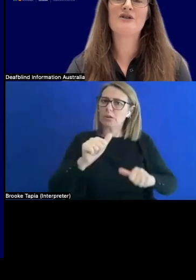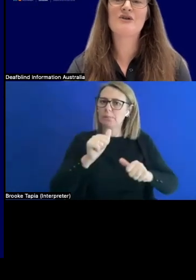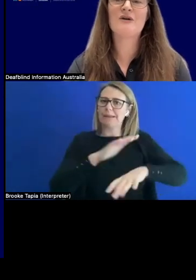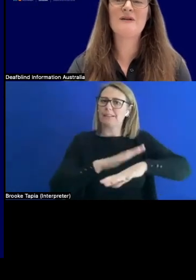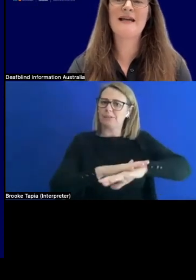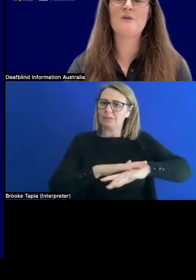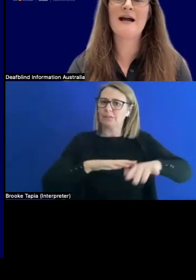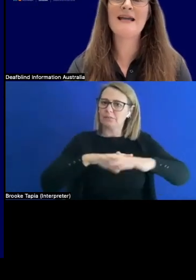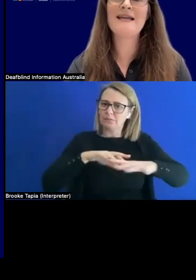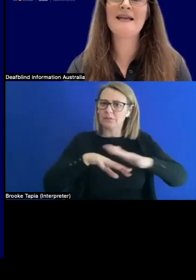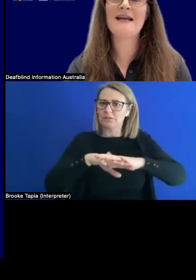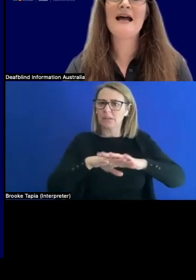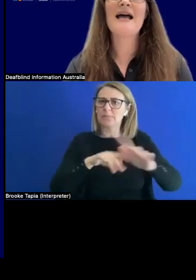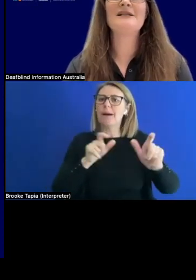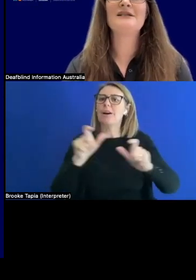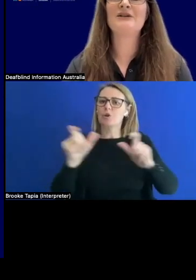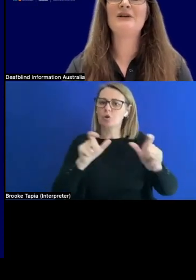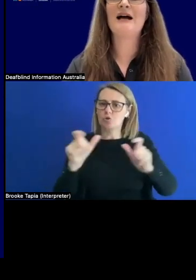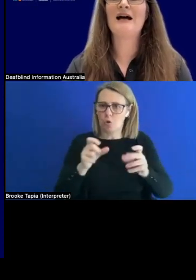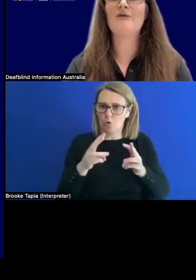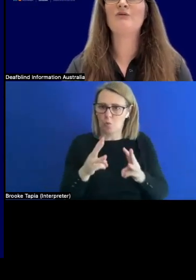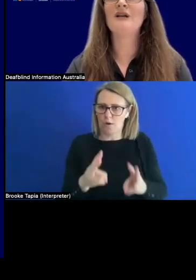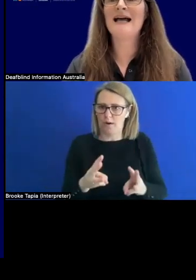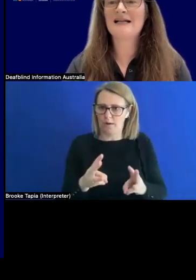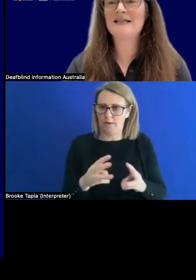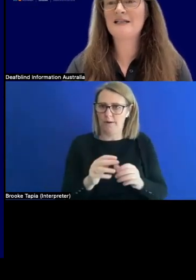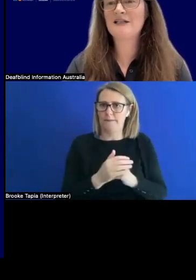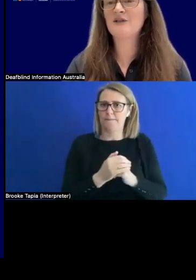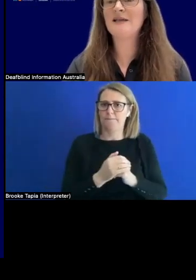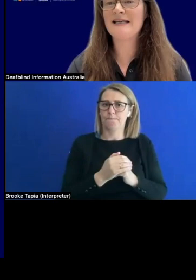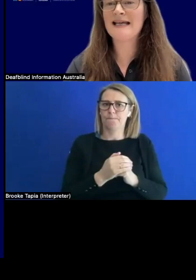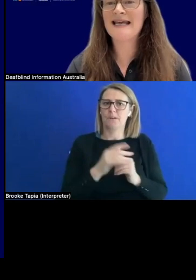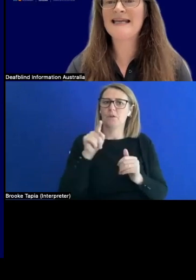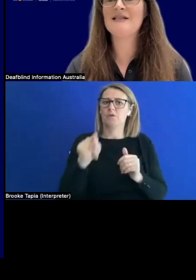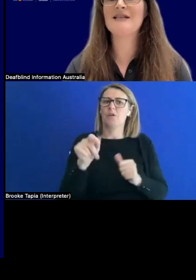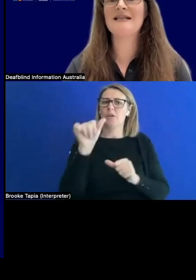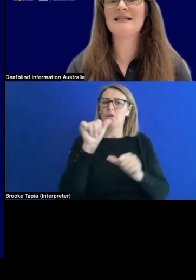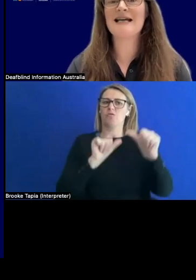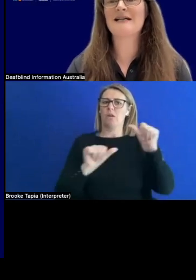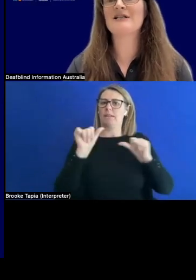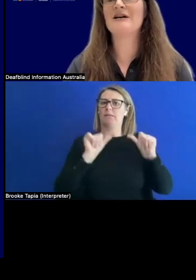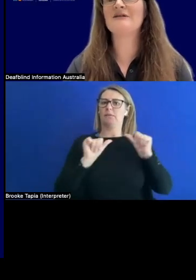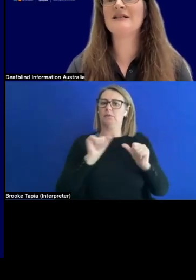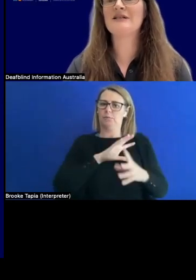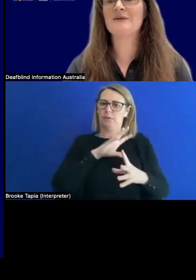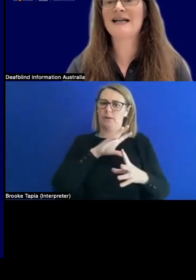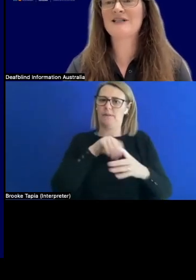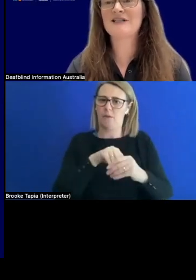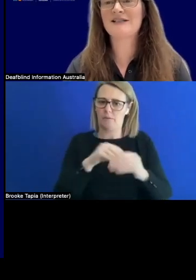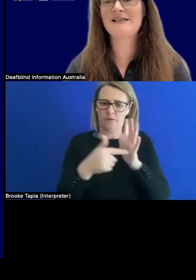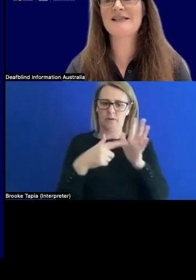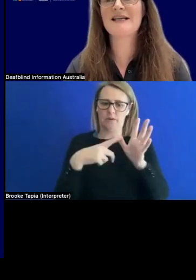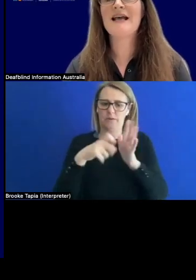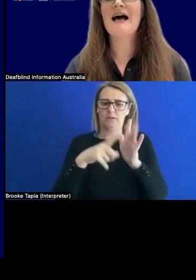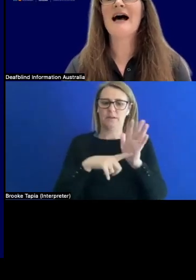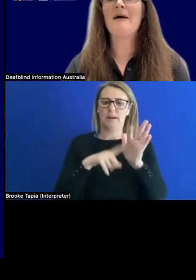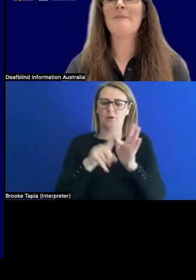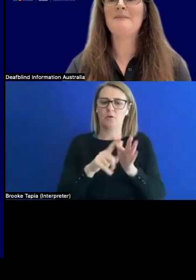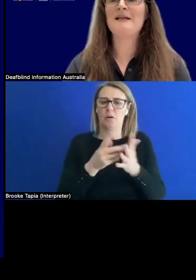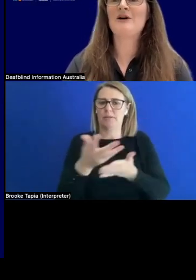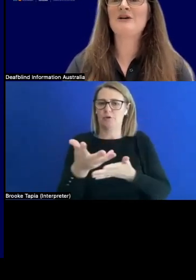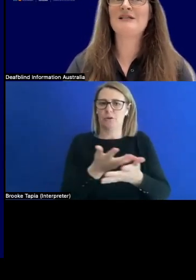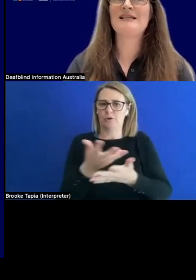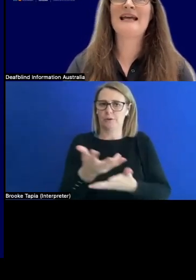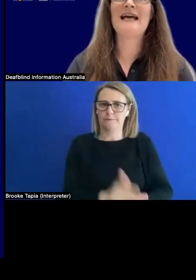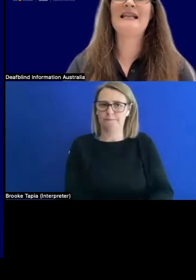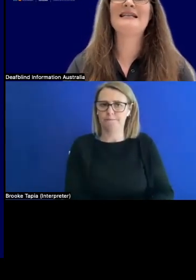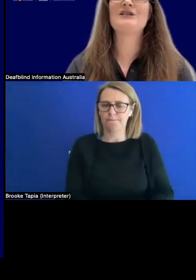controlling way and so are reluctant to engage in tactile interactions because they are less